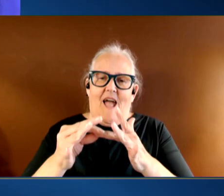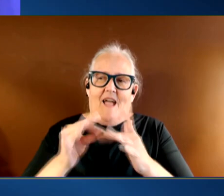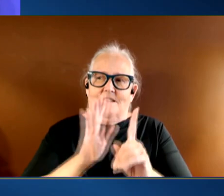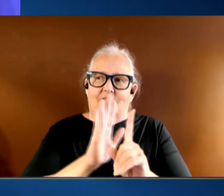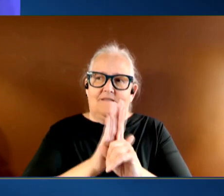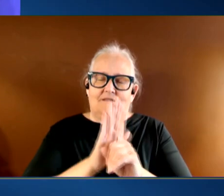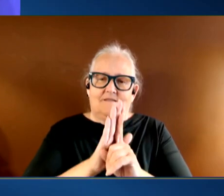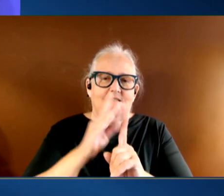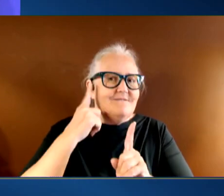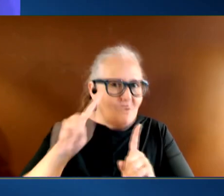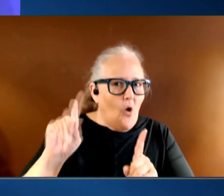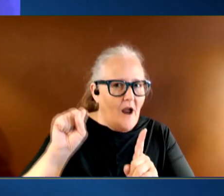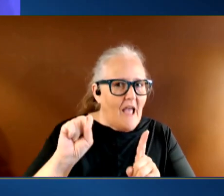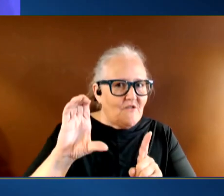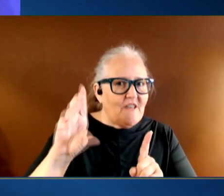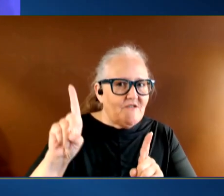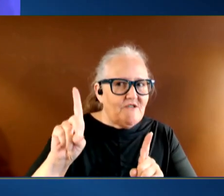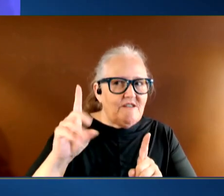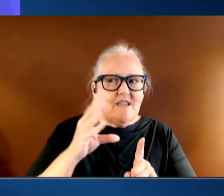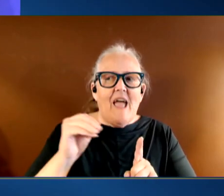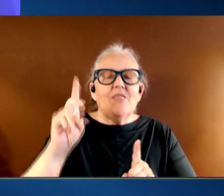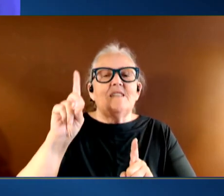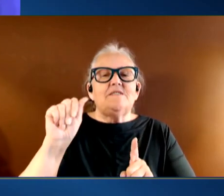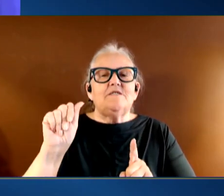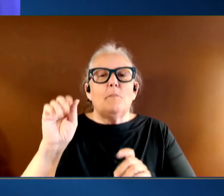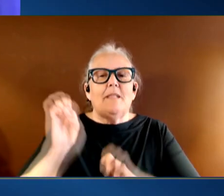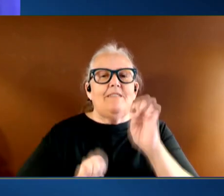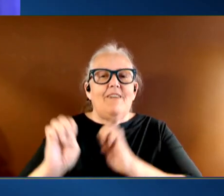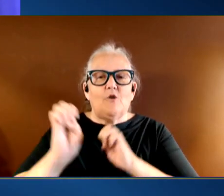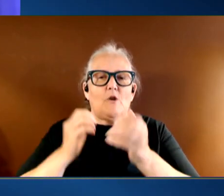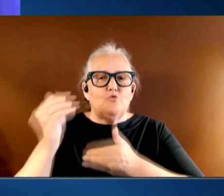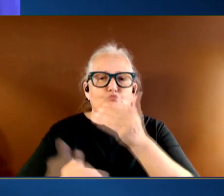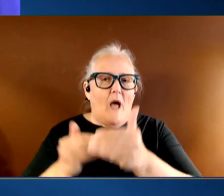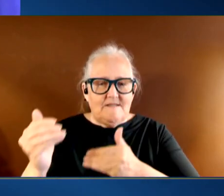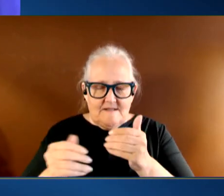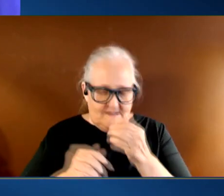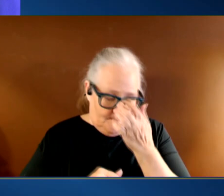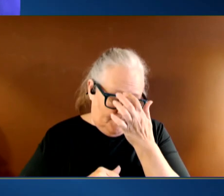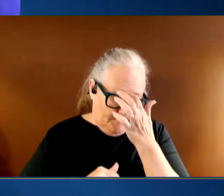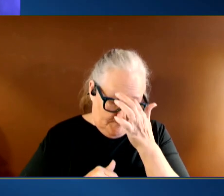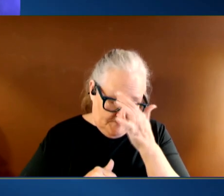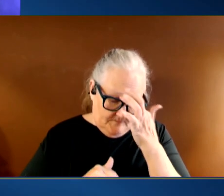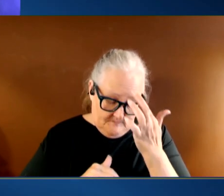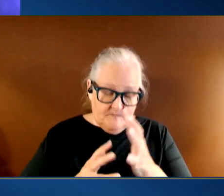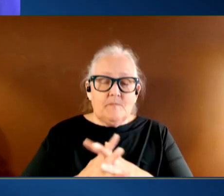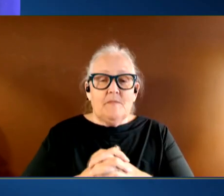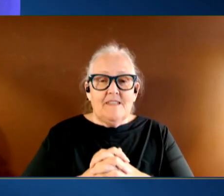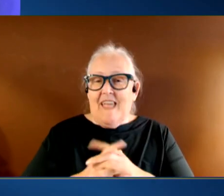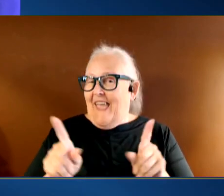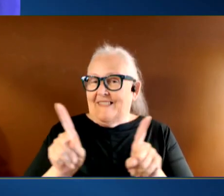and the disability evaluation process, right? And as the Secretary stated, there isn't one of